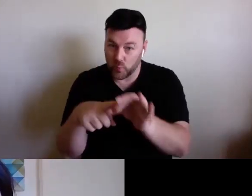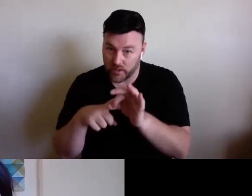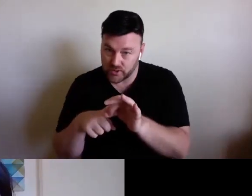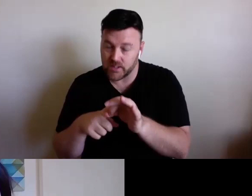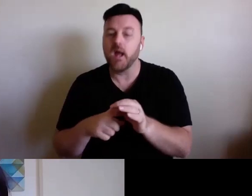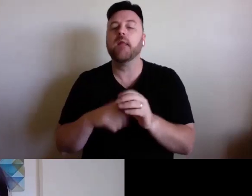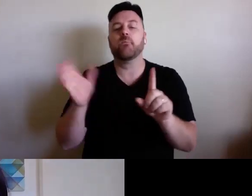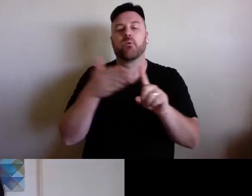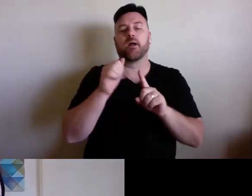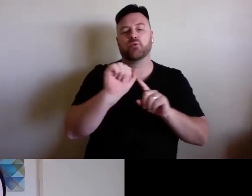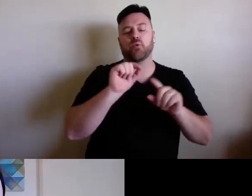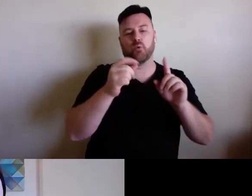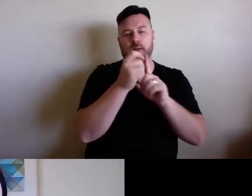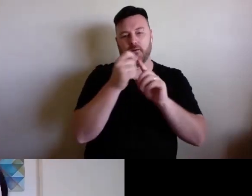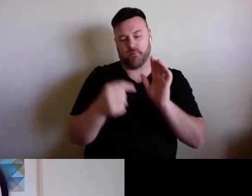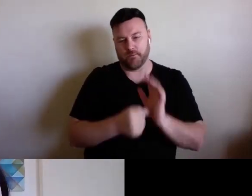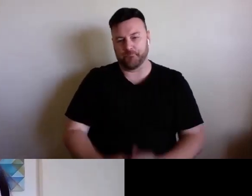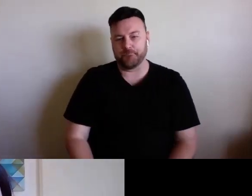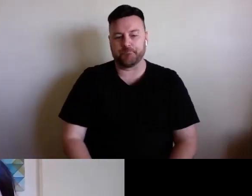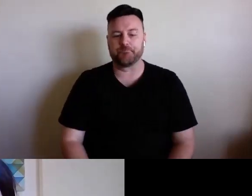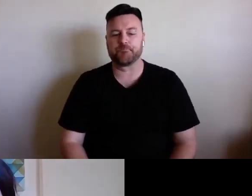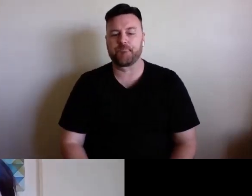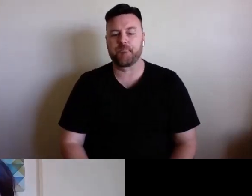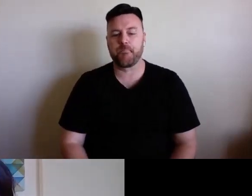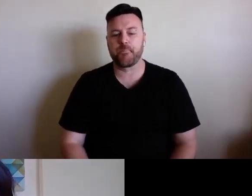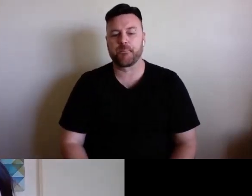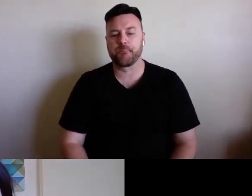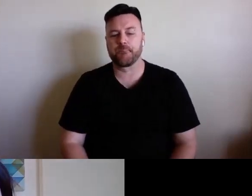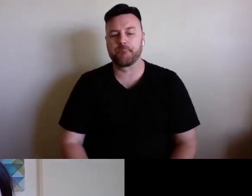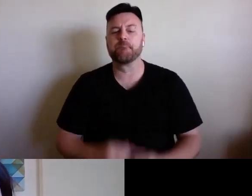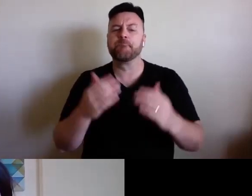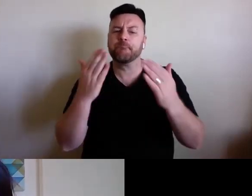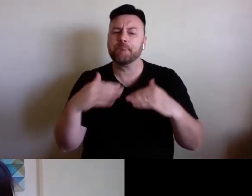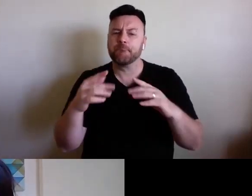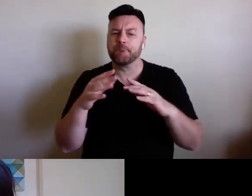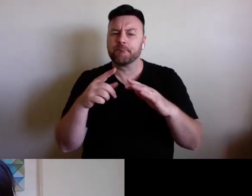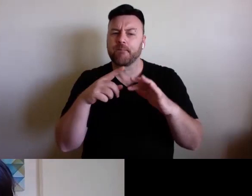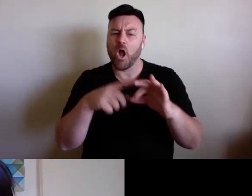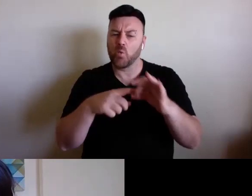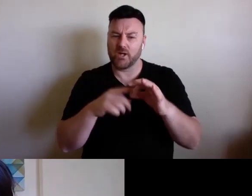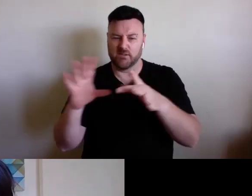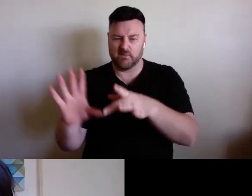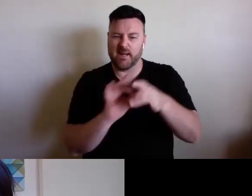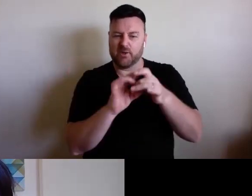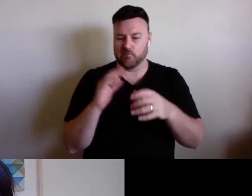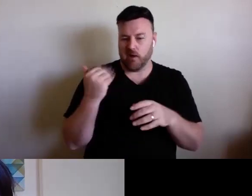talking about, so we can kind of quickly touch on it. With so much